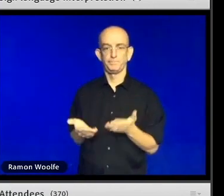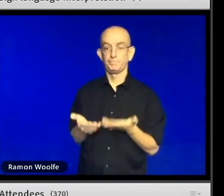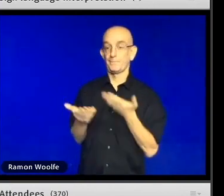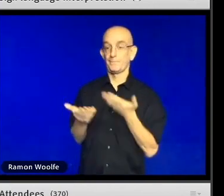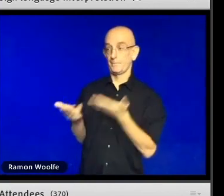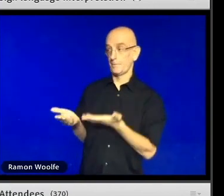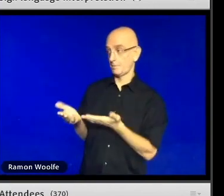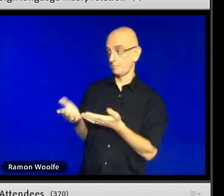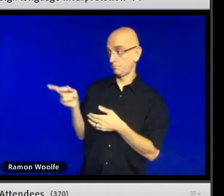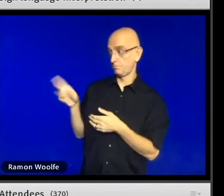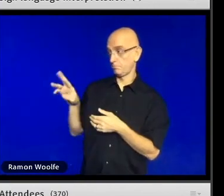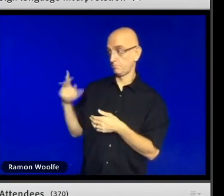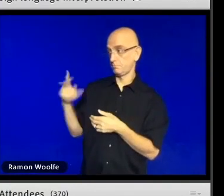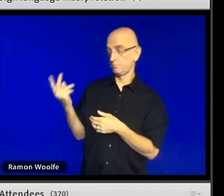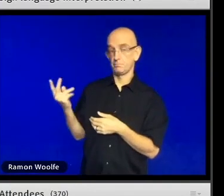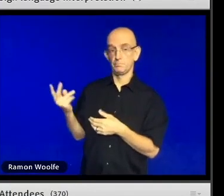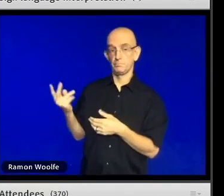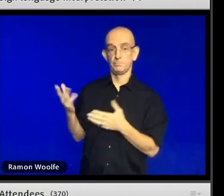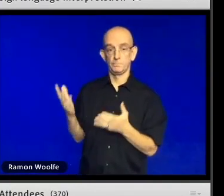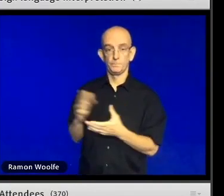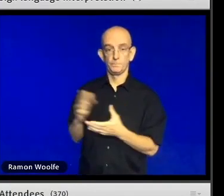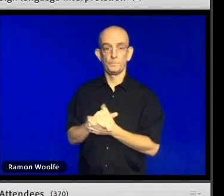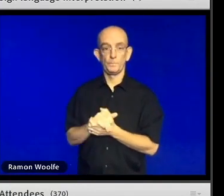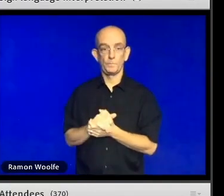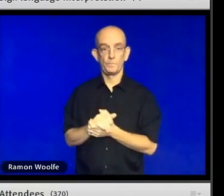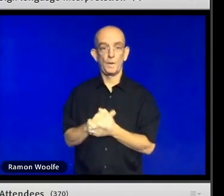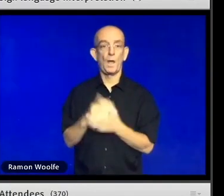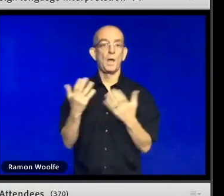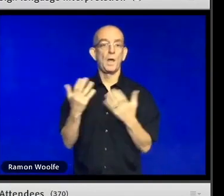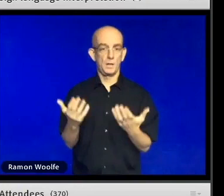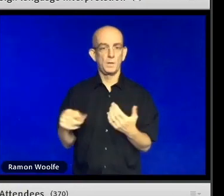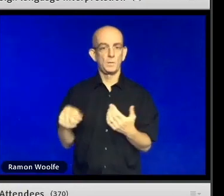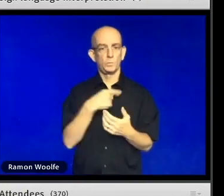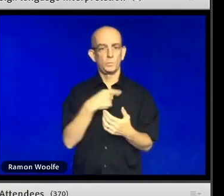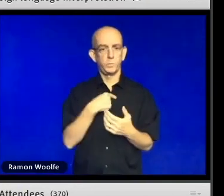persons with intellectual disabilities. But we work and this is also really useful format